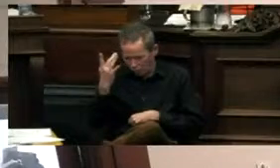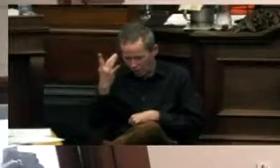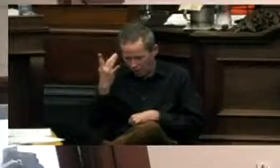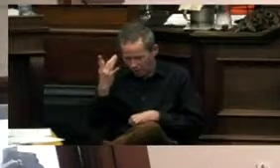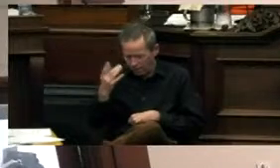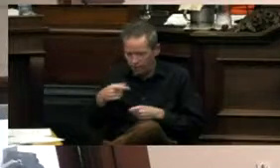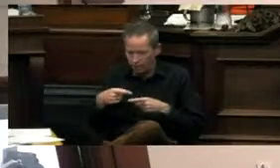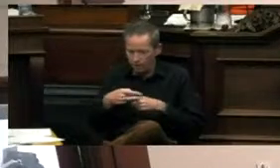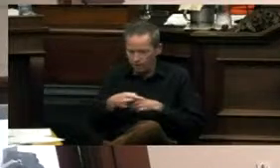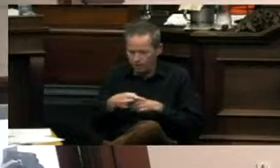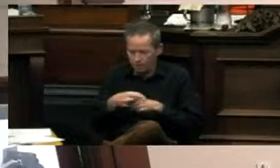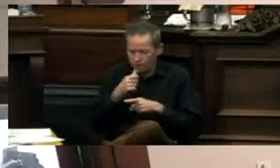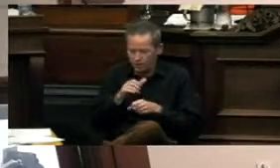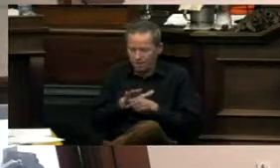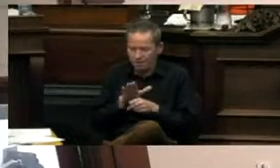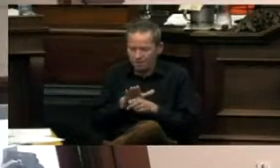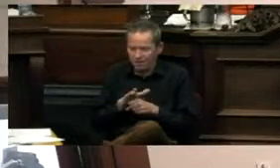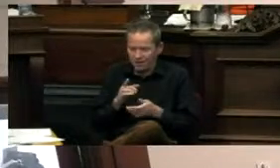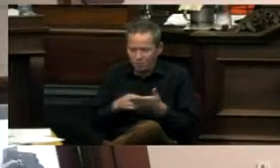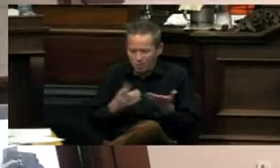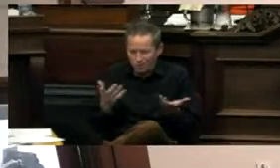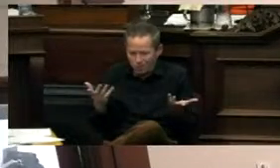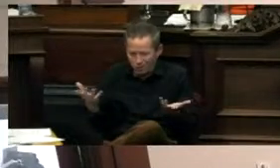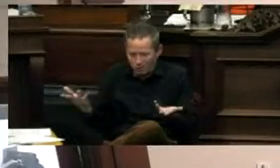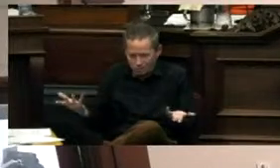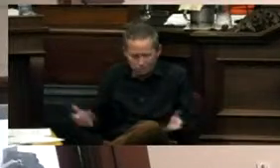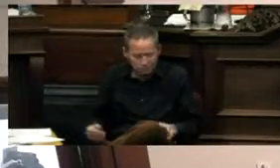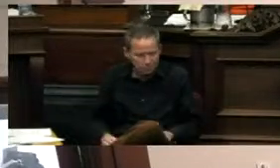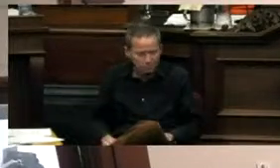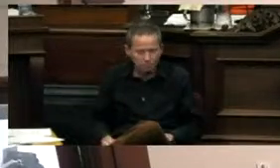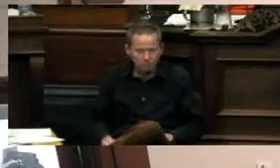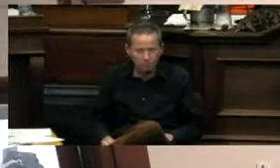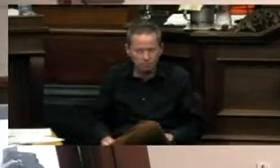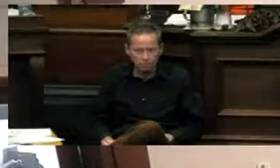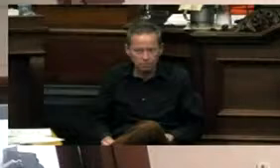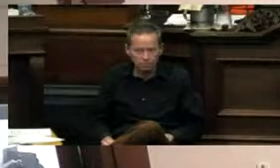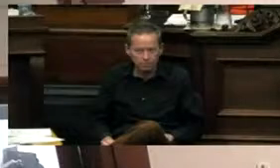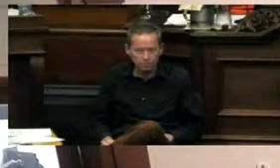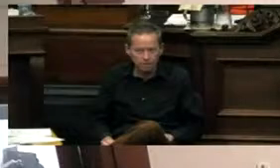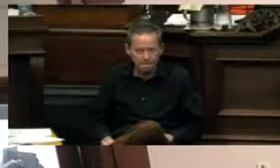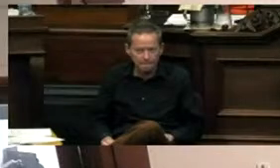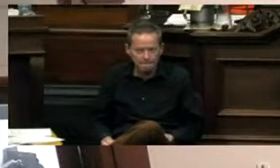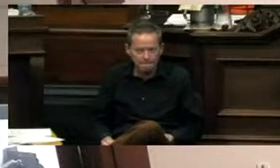of us are also so I really need to understand why conflict is